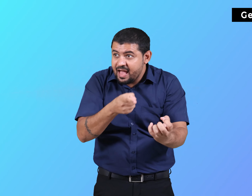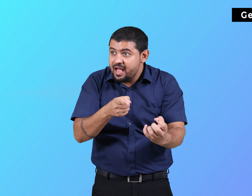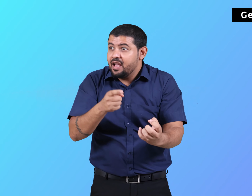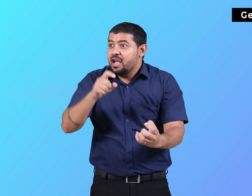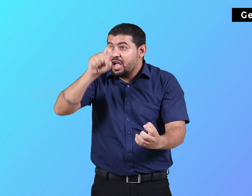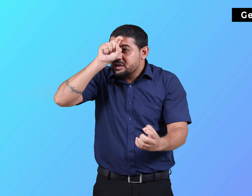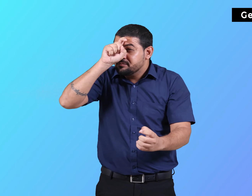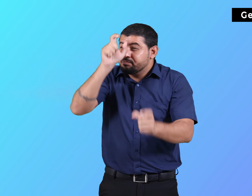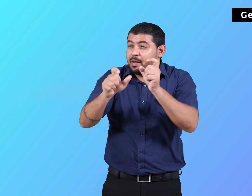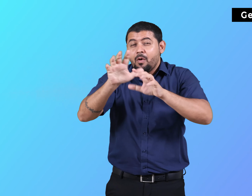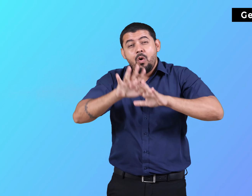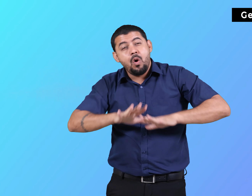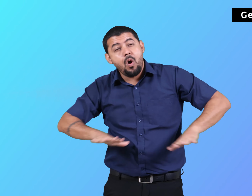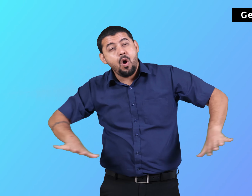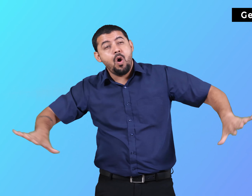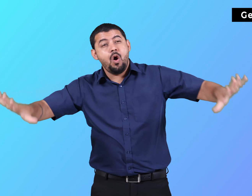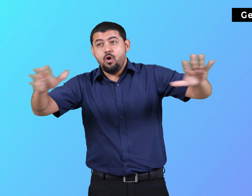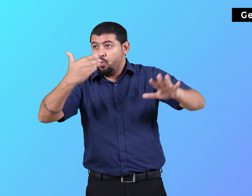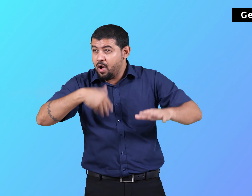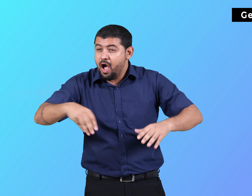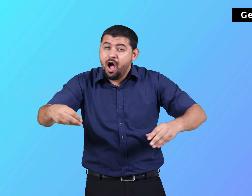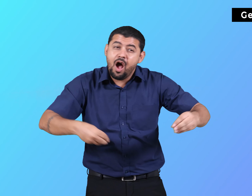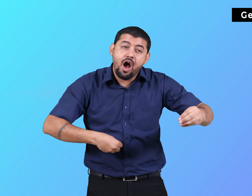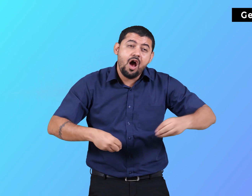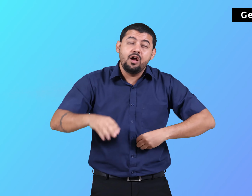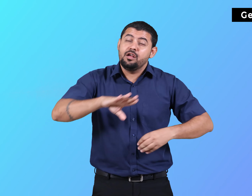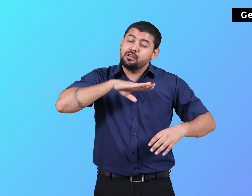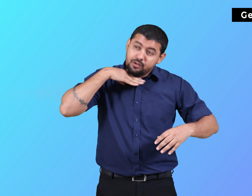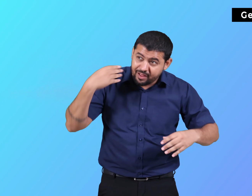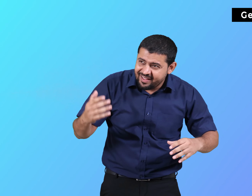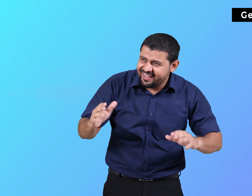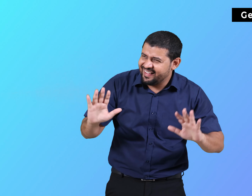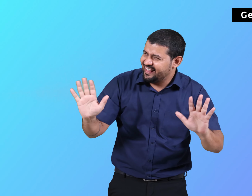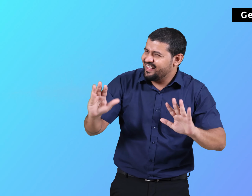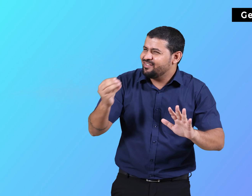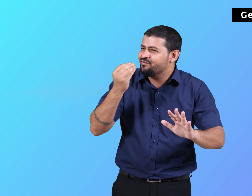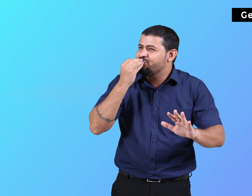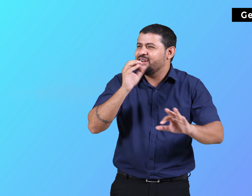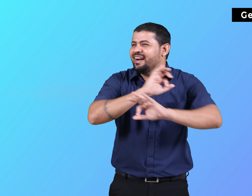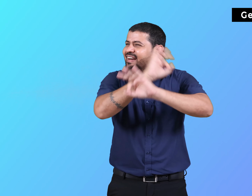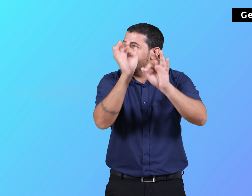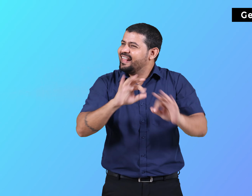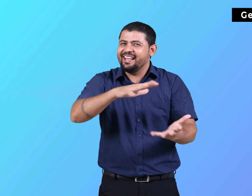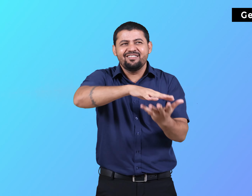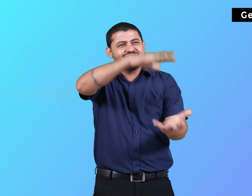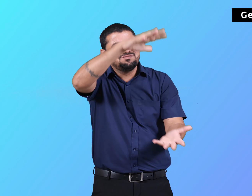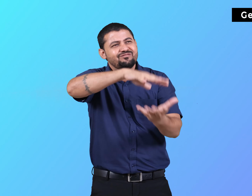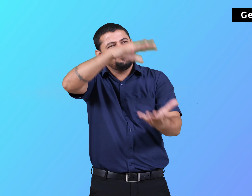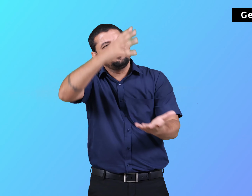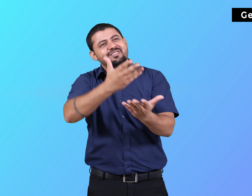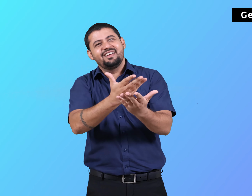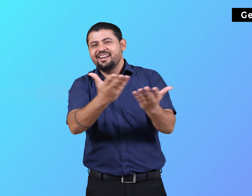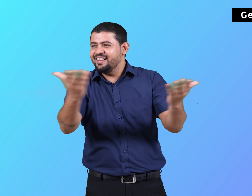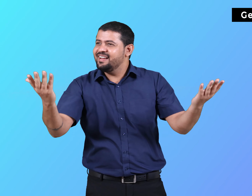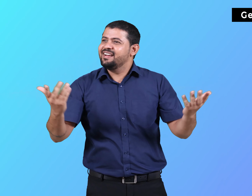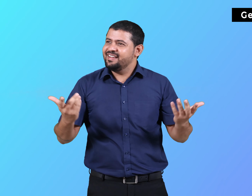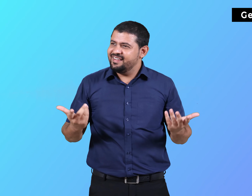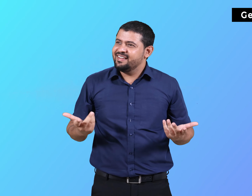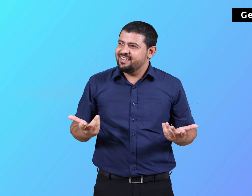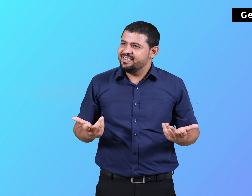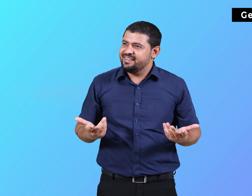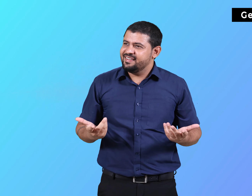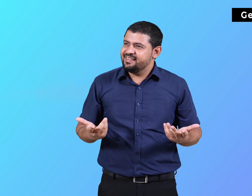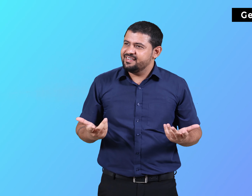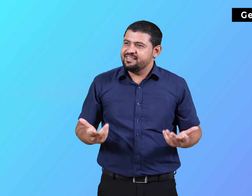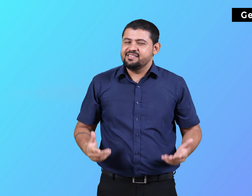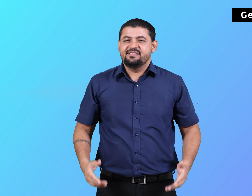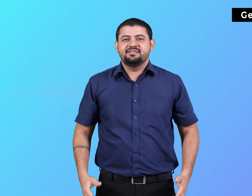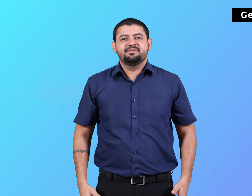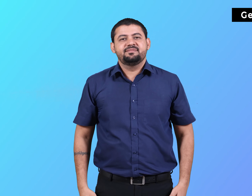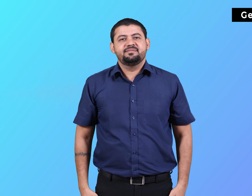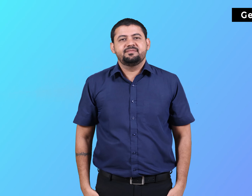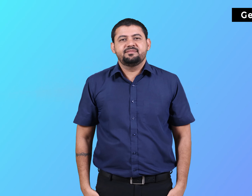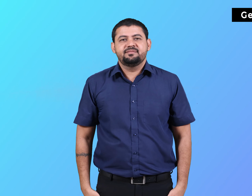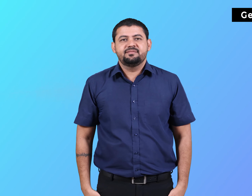there will still be enough food. Then the country will not be destroyed by famine.”